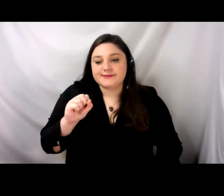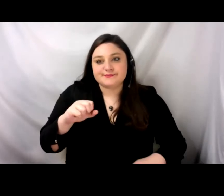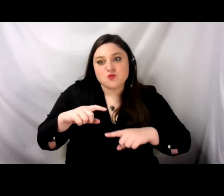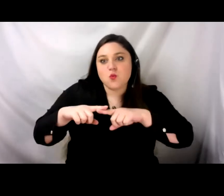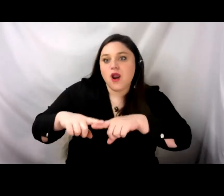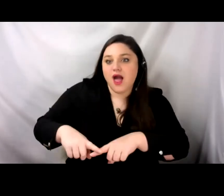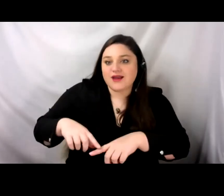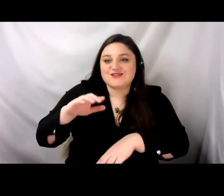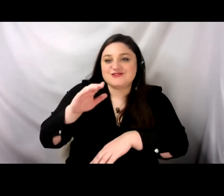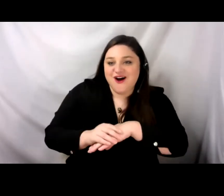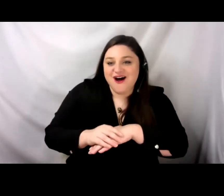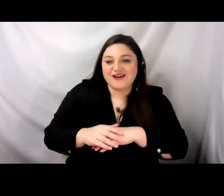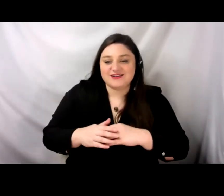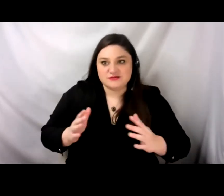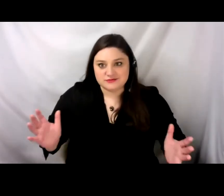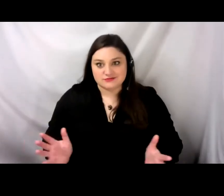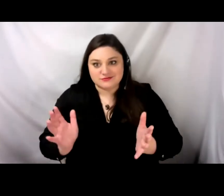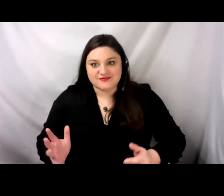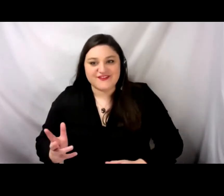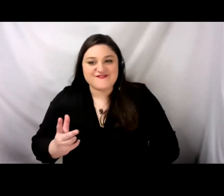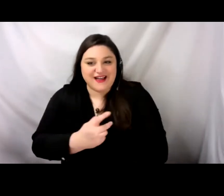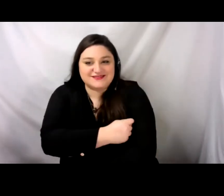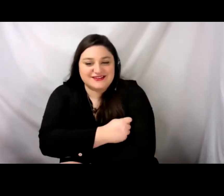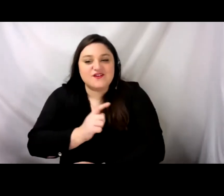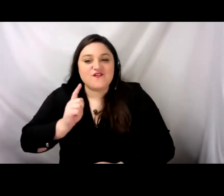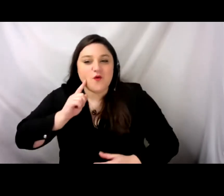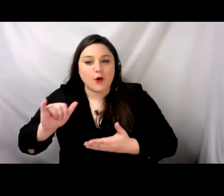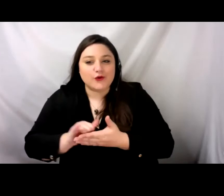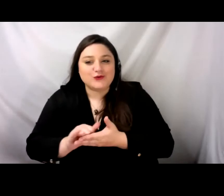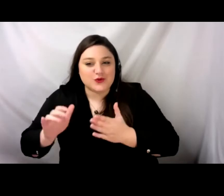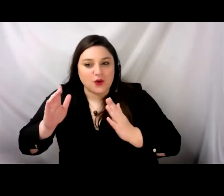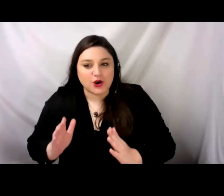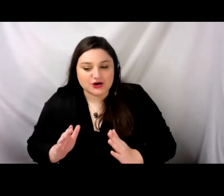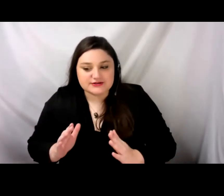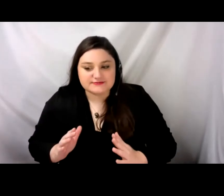vaccinated. Unfortunately this is not going to stop.